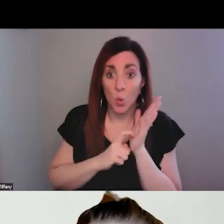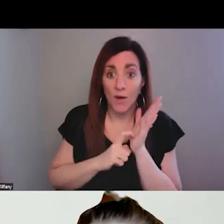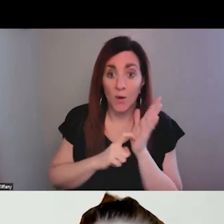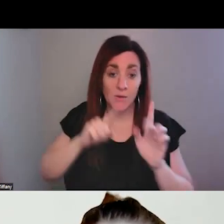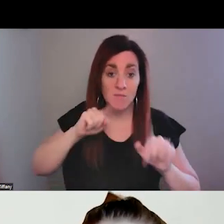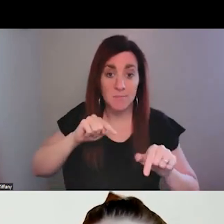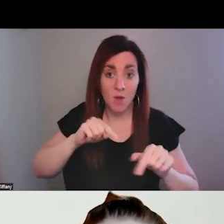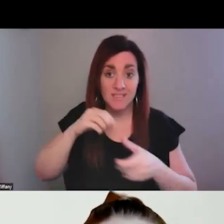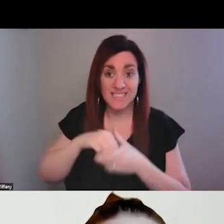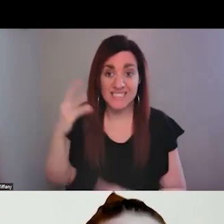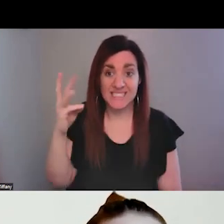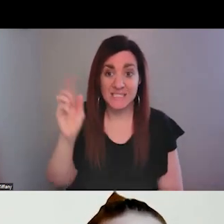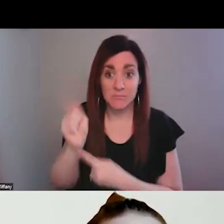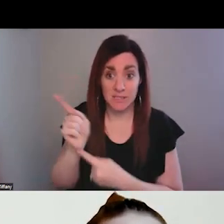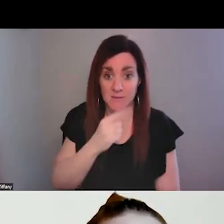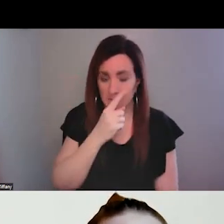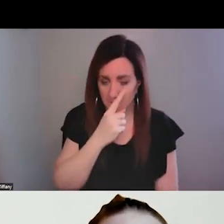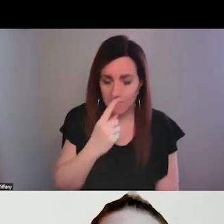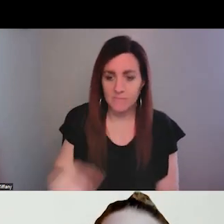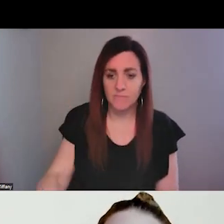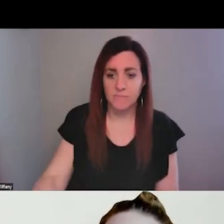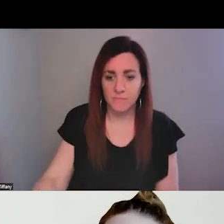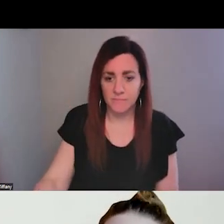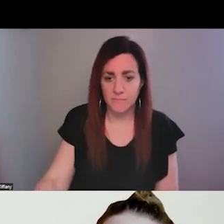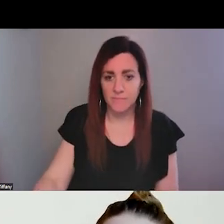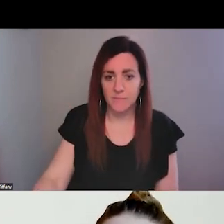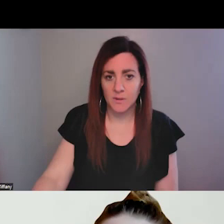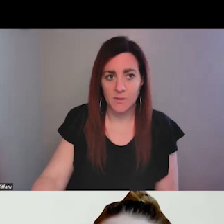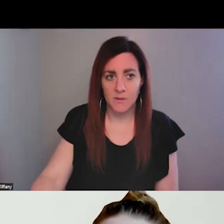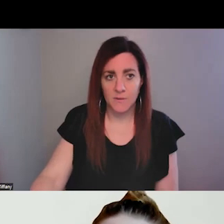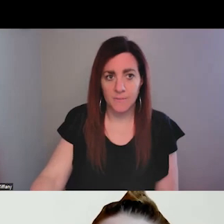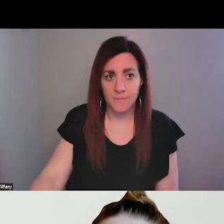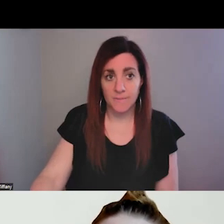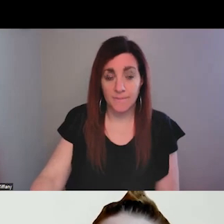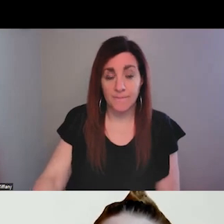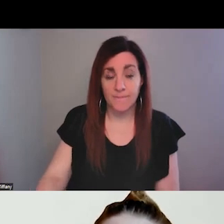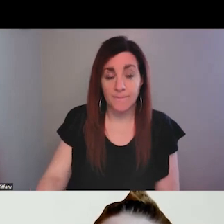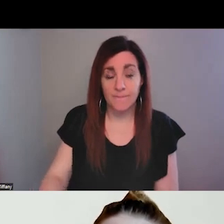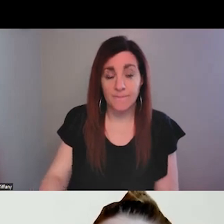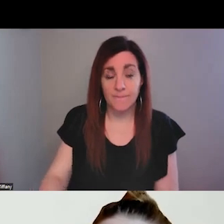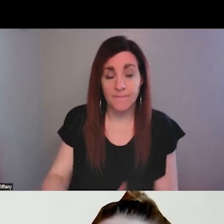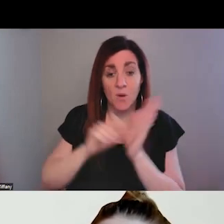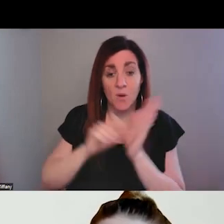16 MINUTES. IT REQUIRES THE STATE'S AGENCY TO SEEK COVERAGE FOR